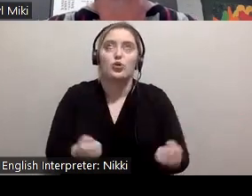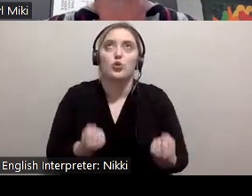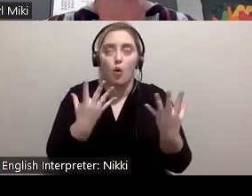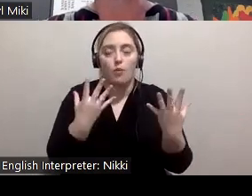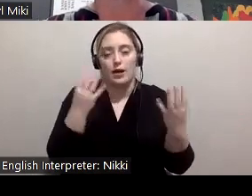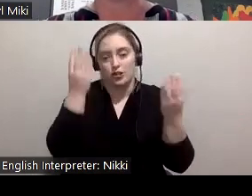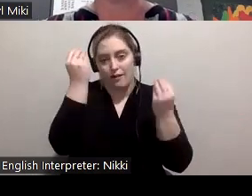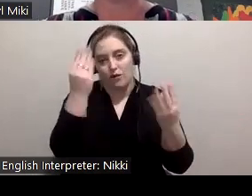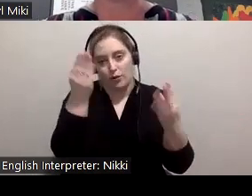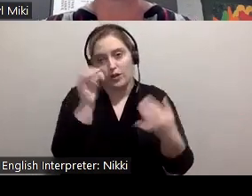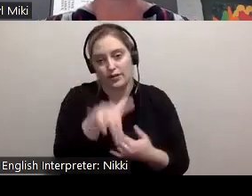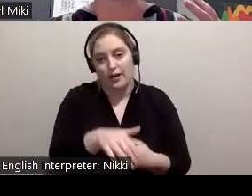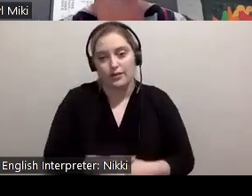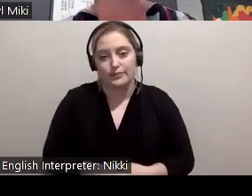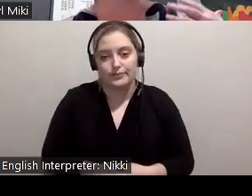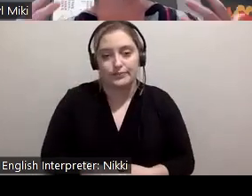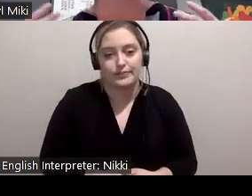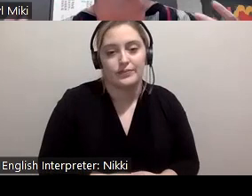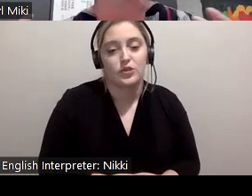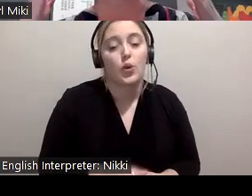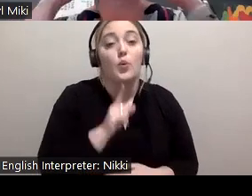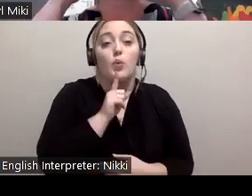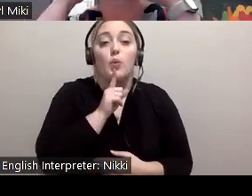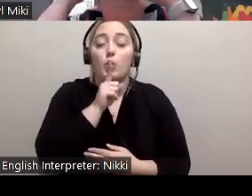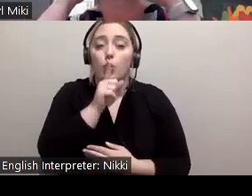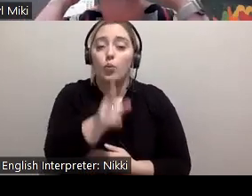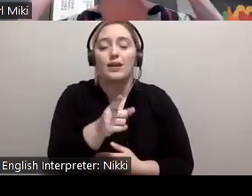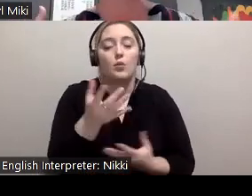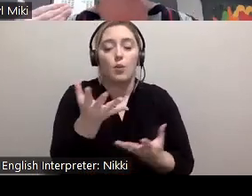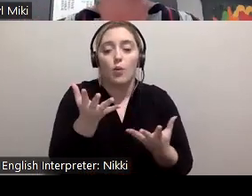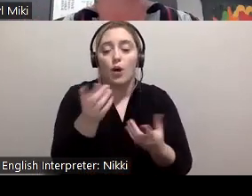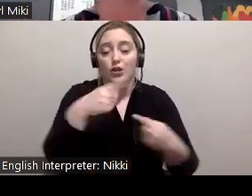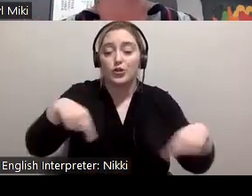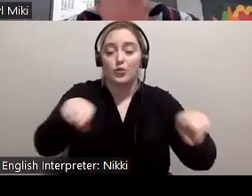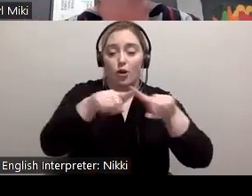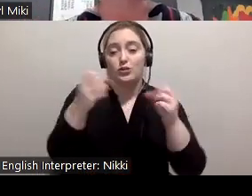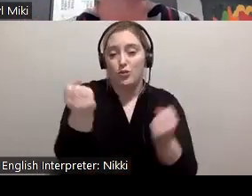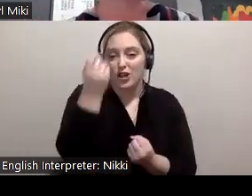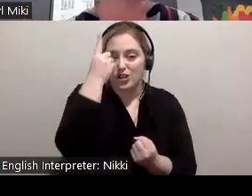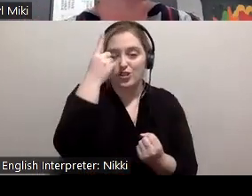encourage you to read both of those so that you really have a good sense of what you're going into when you start to apply.